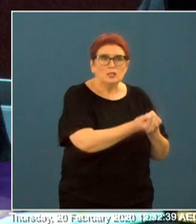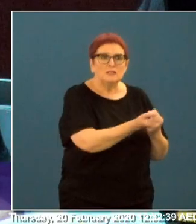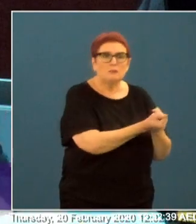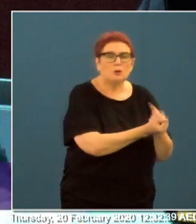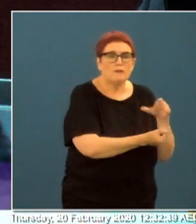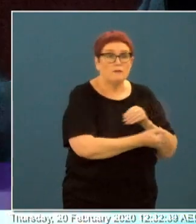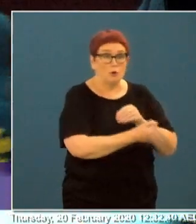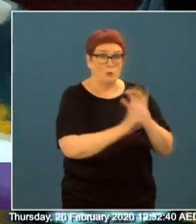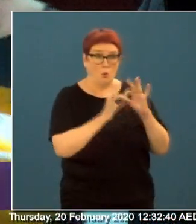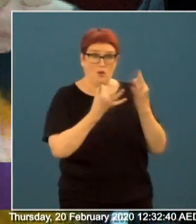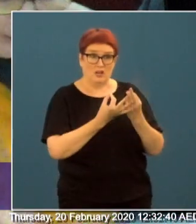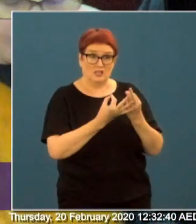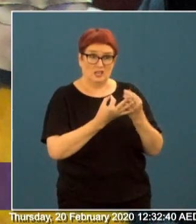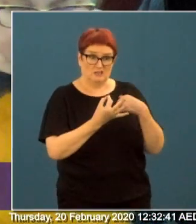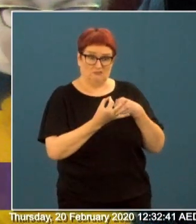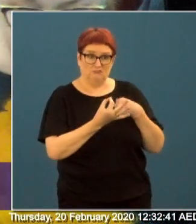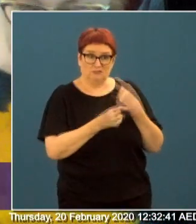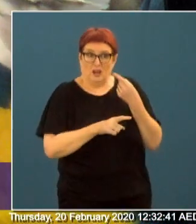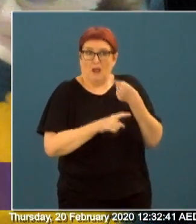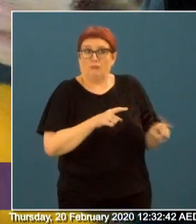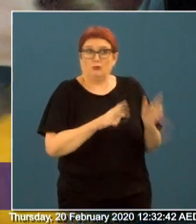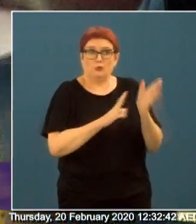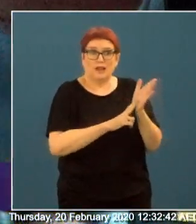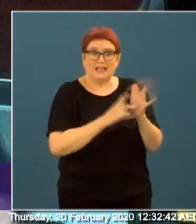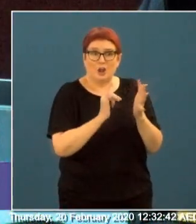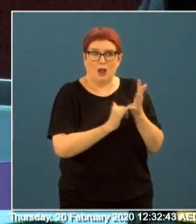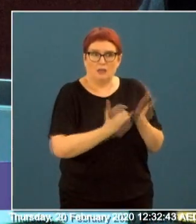So what does that mean by limiting the reporting